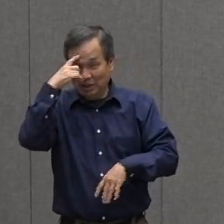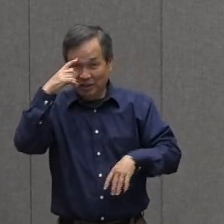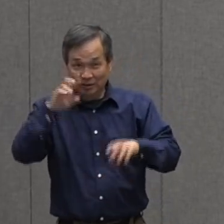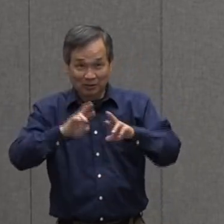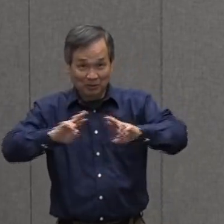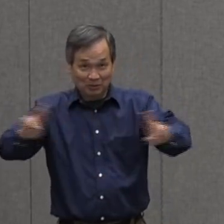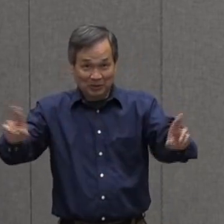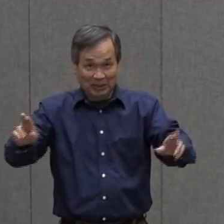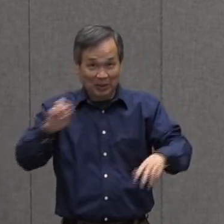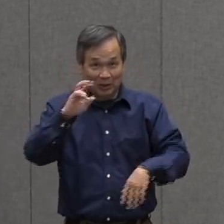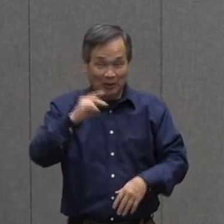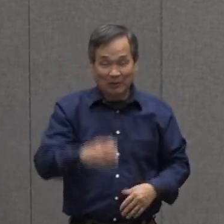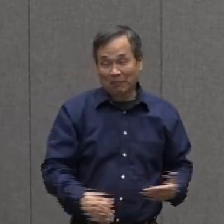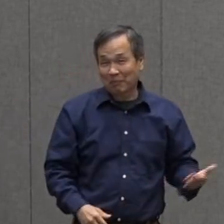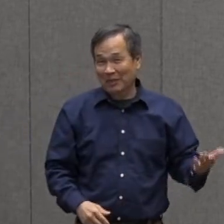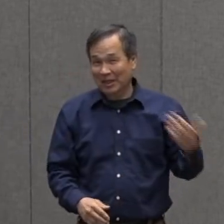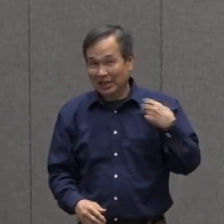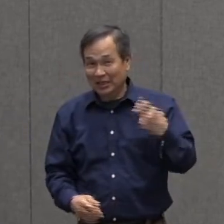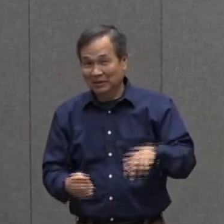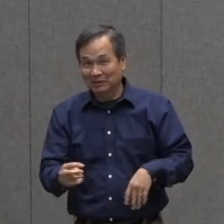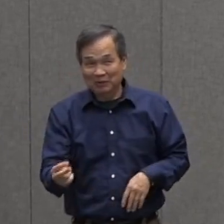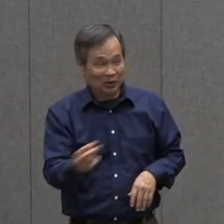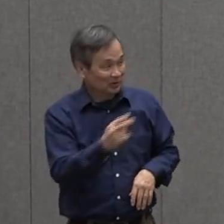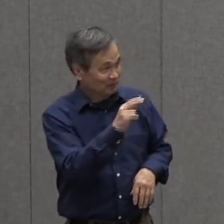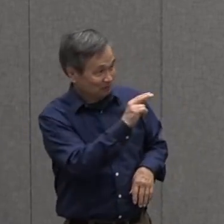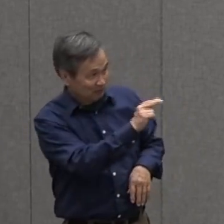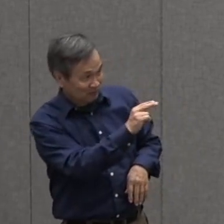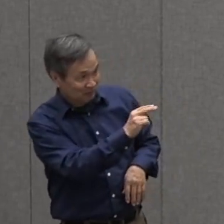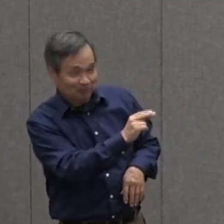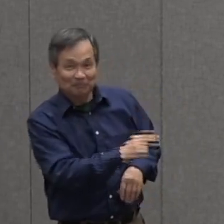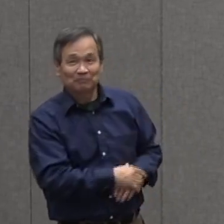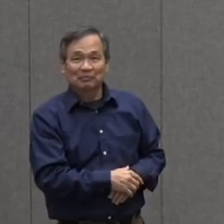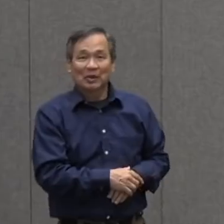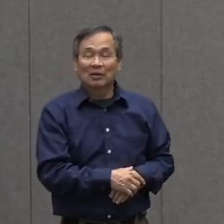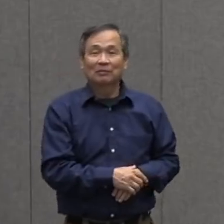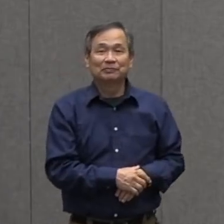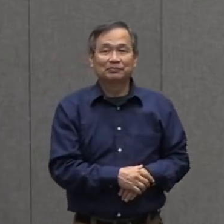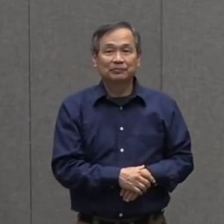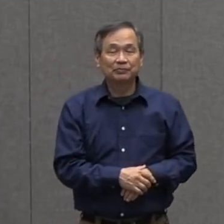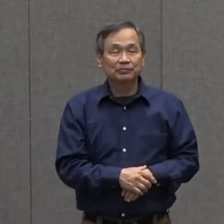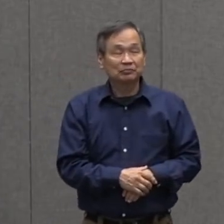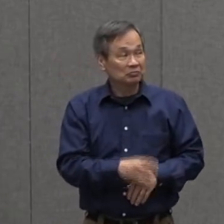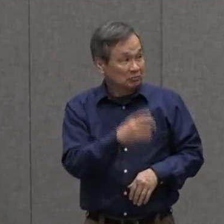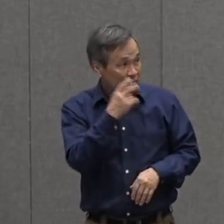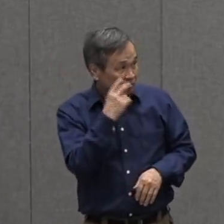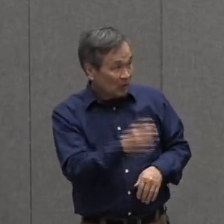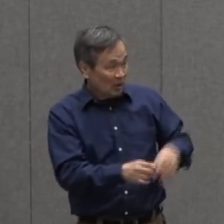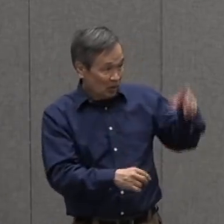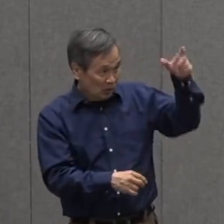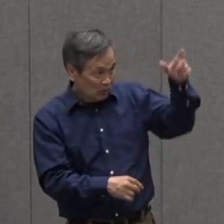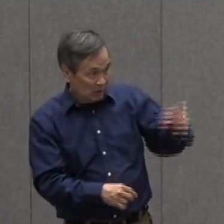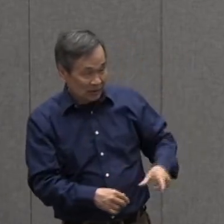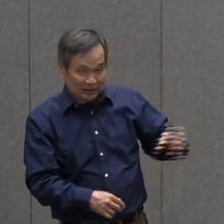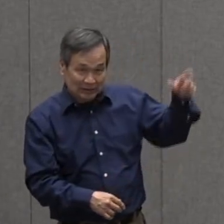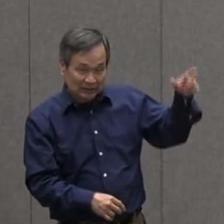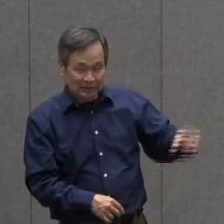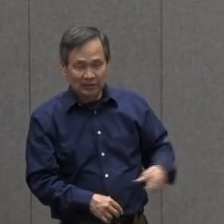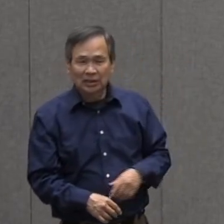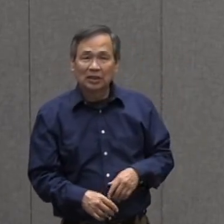All right, let's come and look at this poster back here. I have some words, some singular nouns, right?